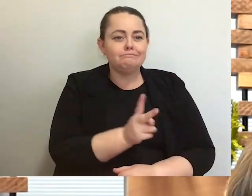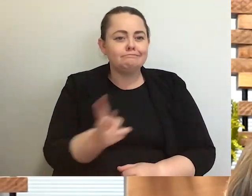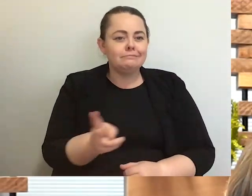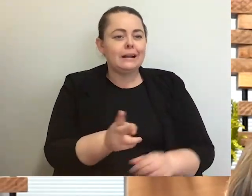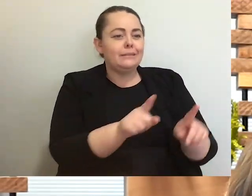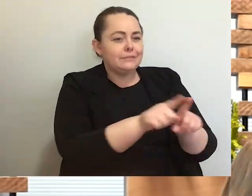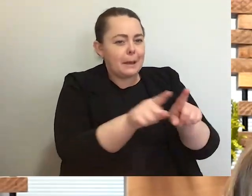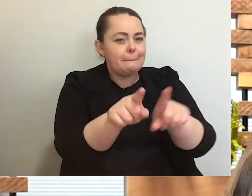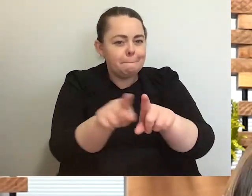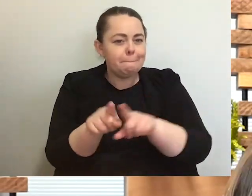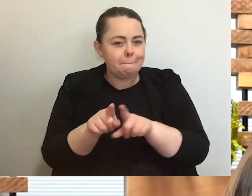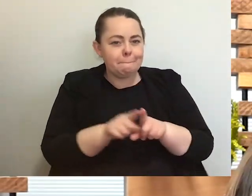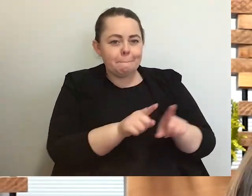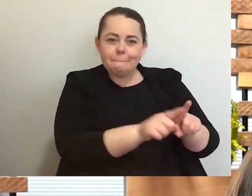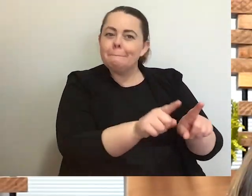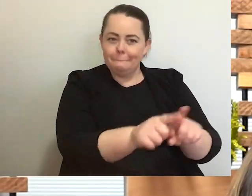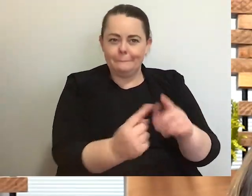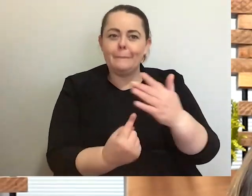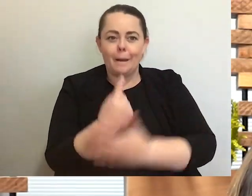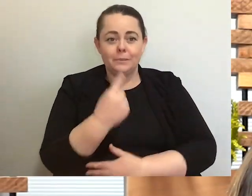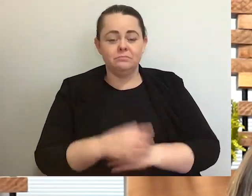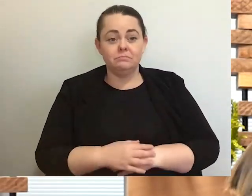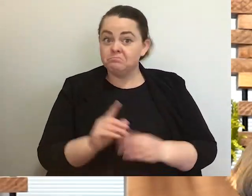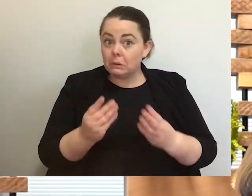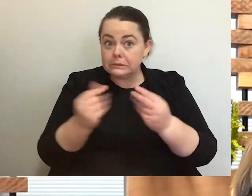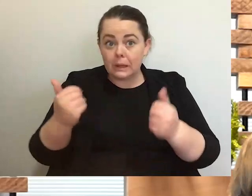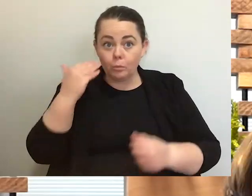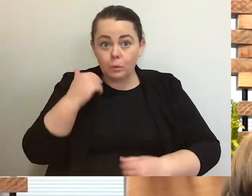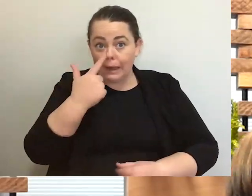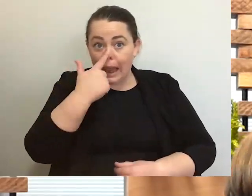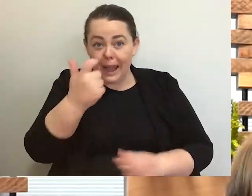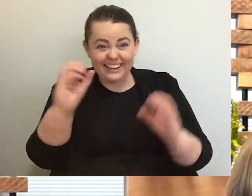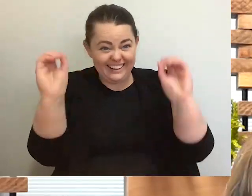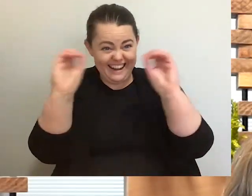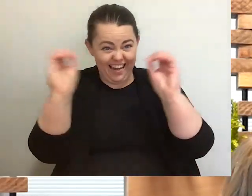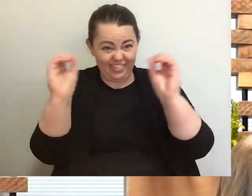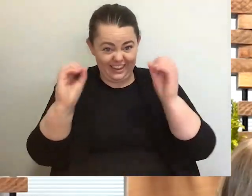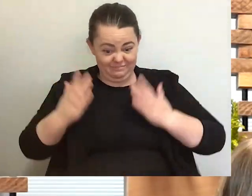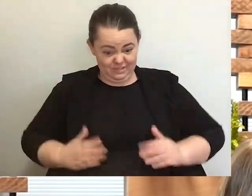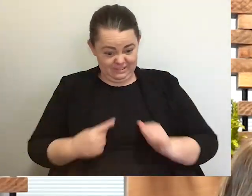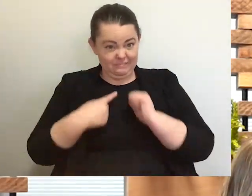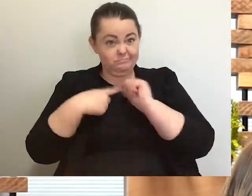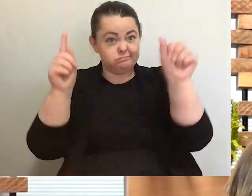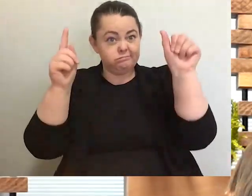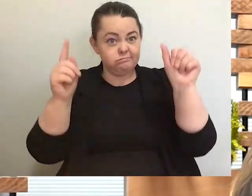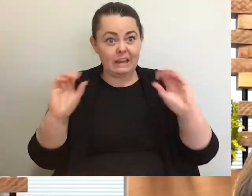And some women are really lucky and don't actually have any symptoms whatsoever. And they should be really pleased about that.